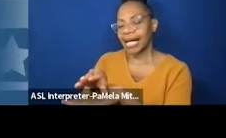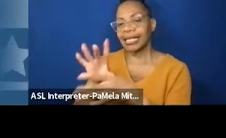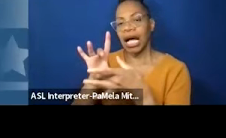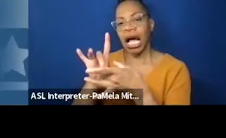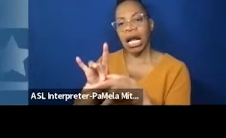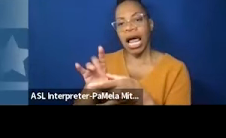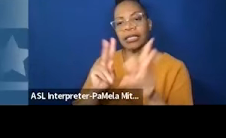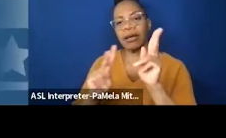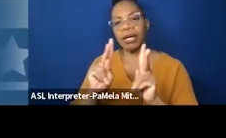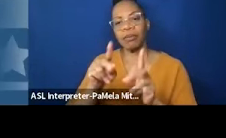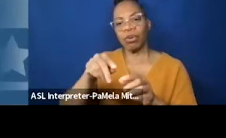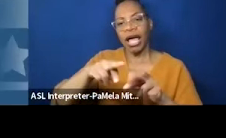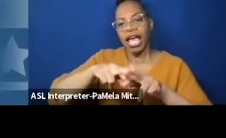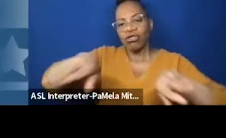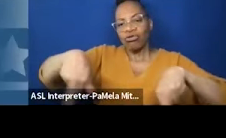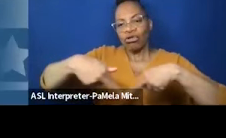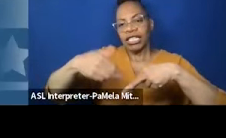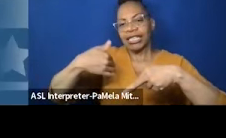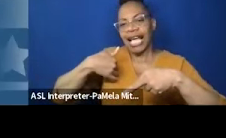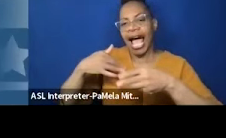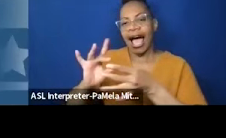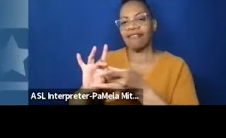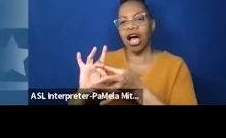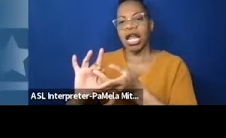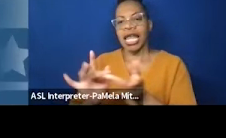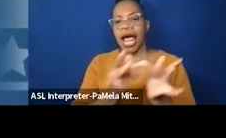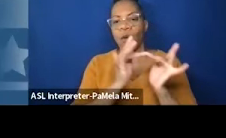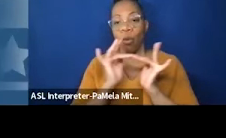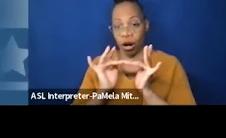where there is a network connection